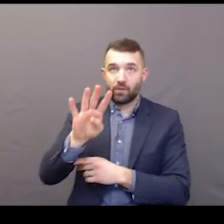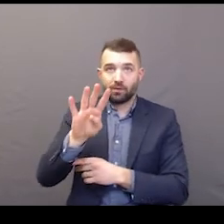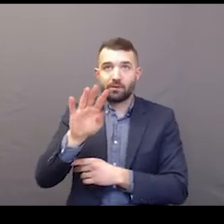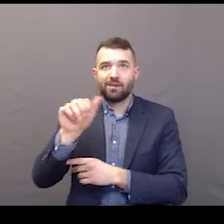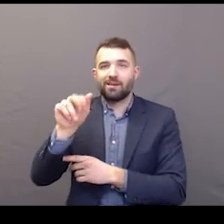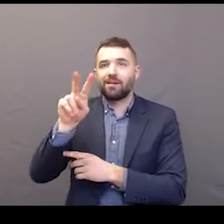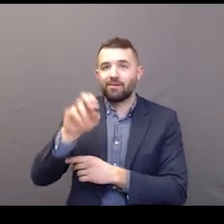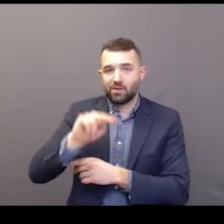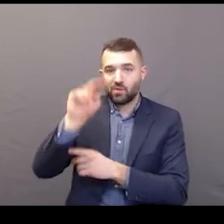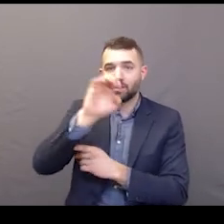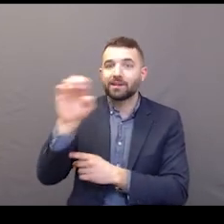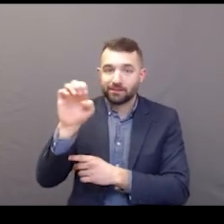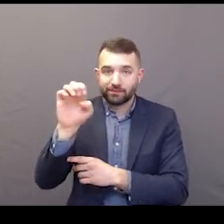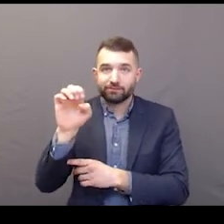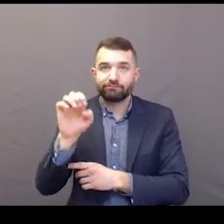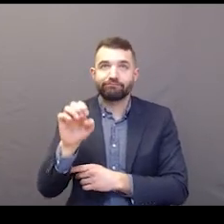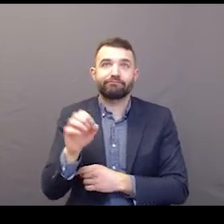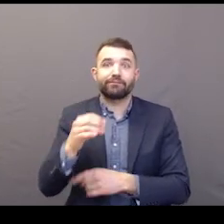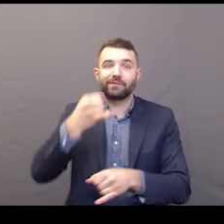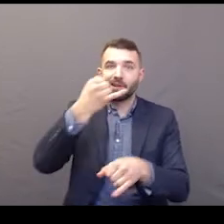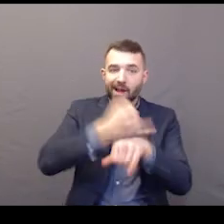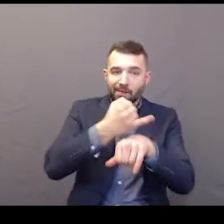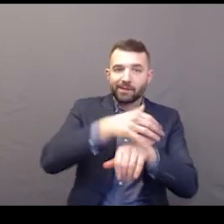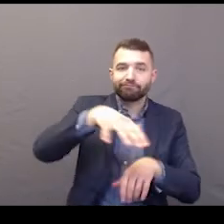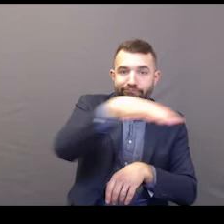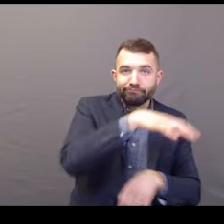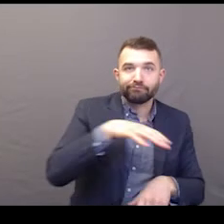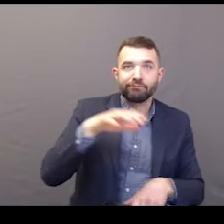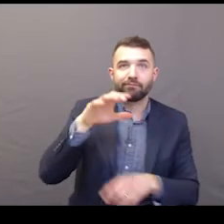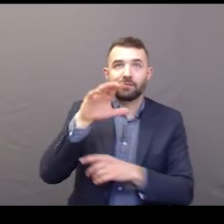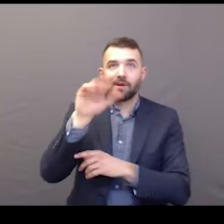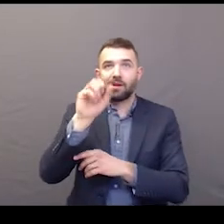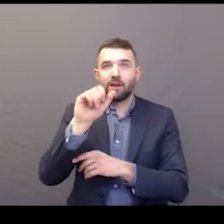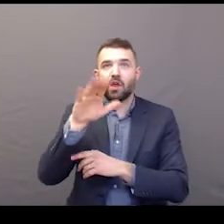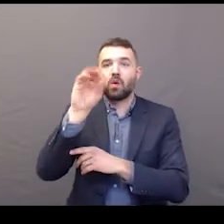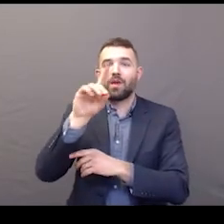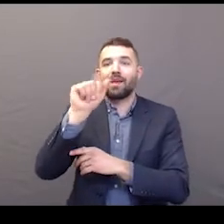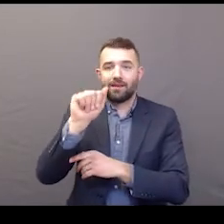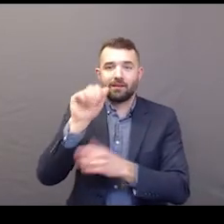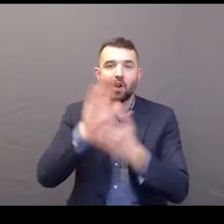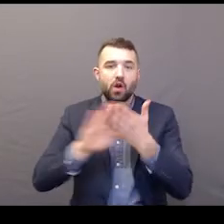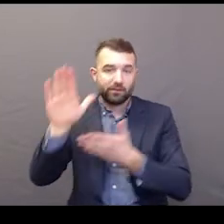at University of Washington Bothell/Cascadia College and Beardslee Boulevard at NE 195th Street.